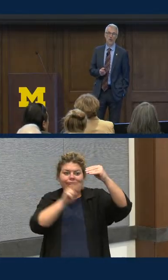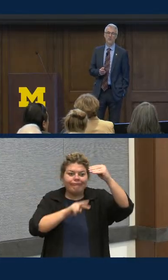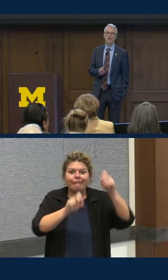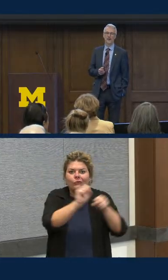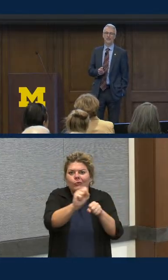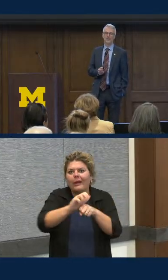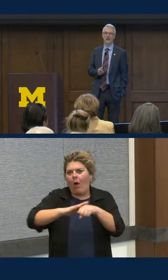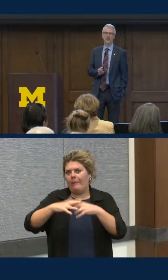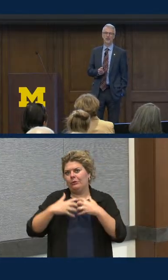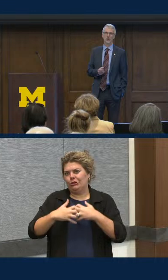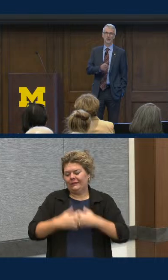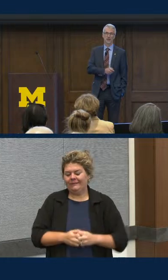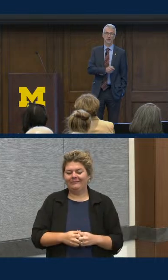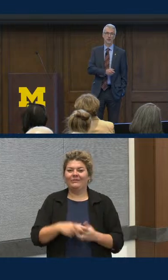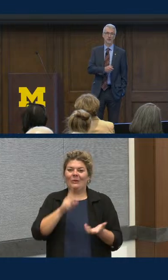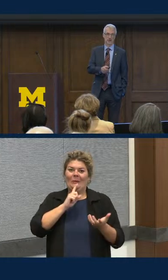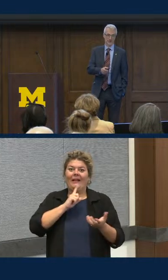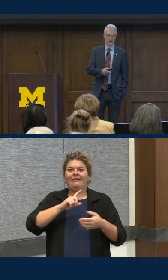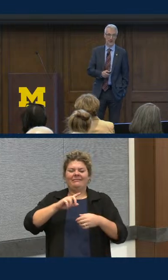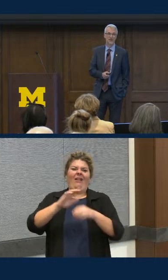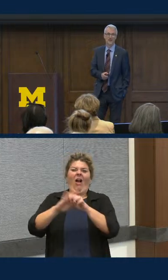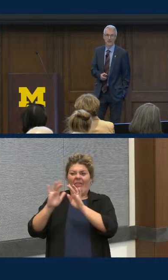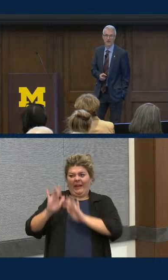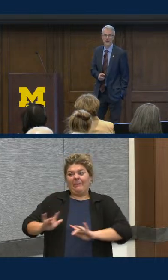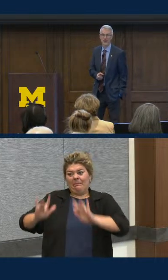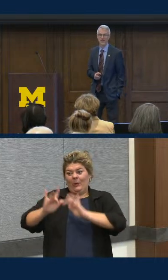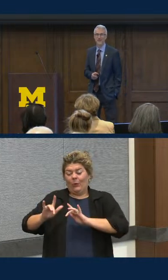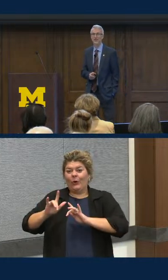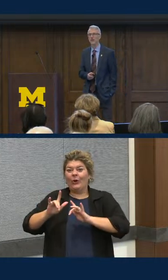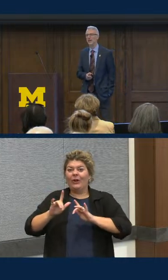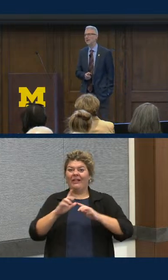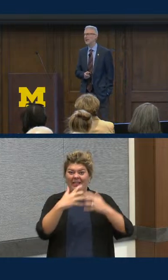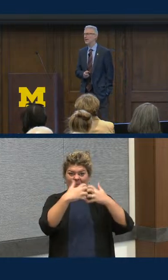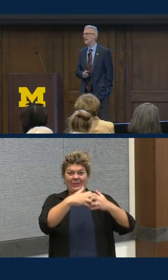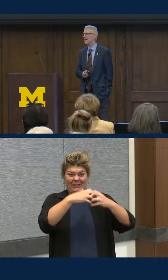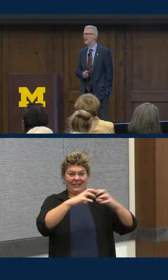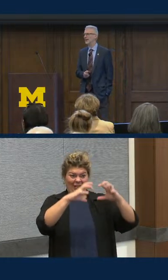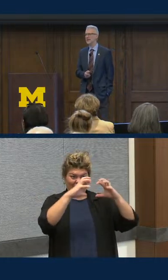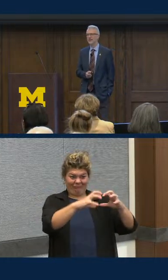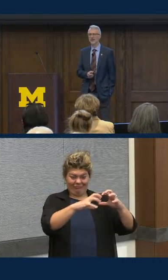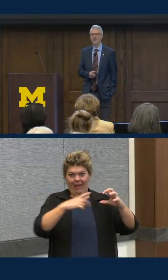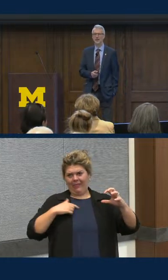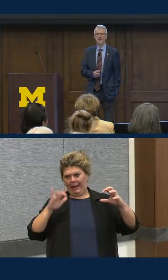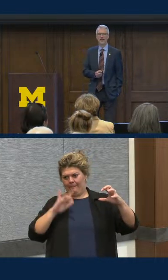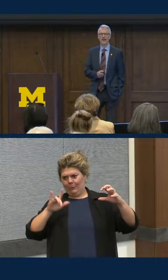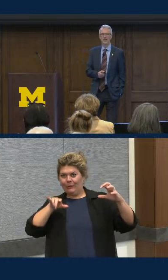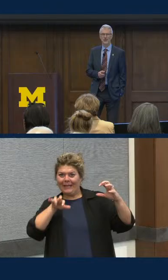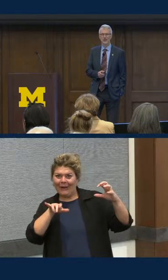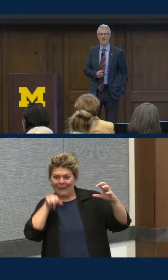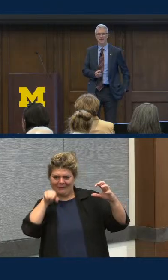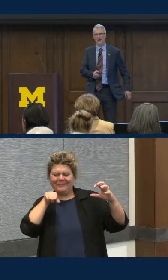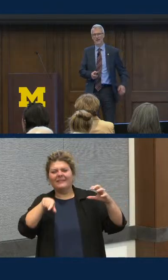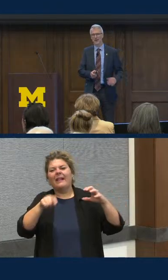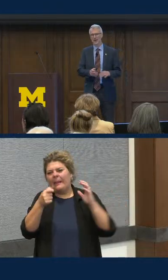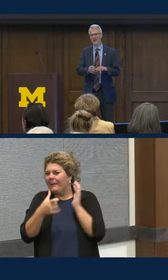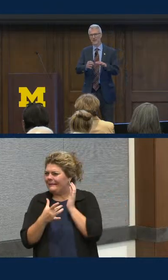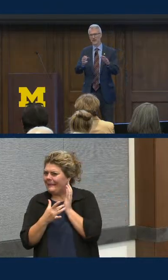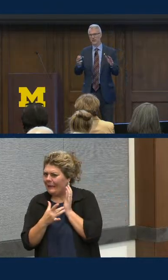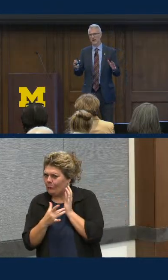it's under the hood of the computers that sit next to those scanners and it's a little bit technical. So I thought for